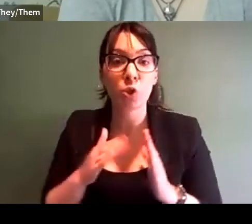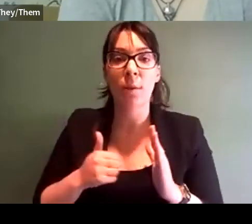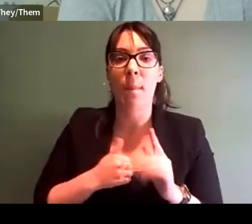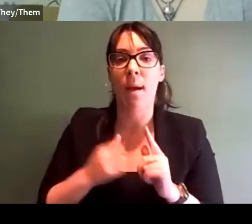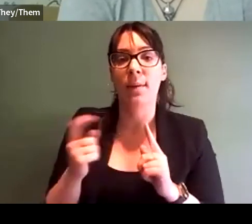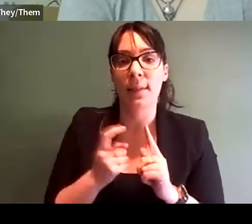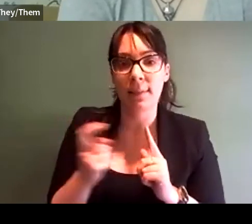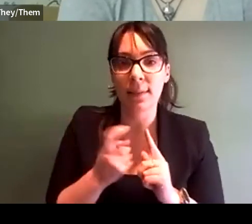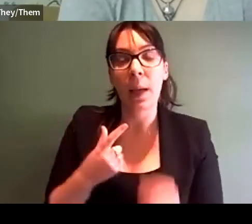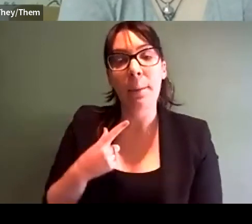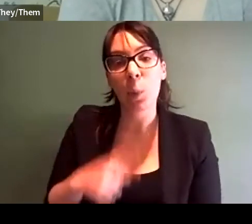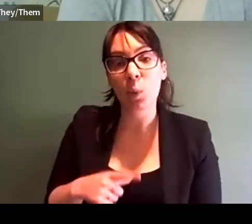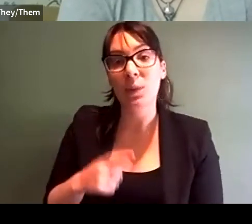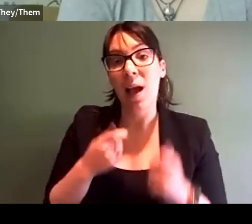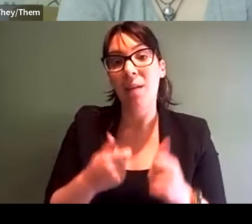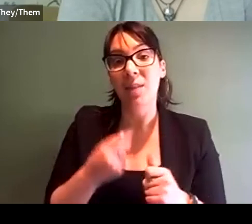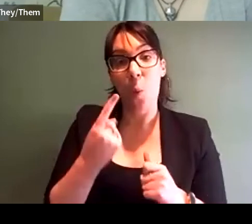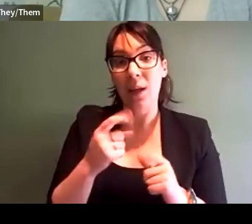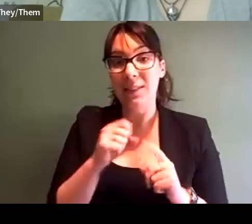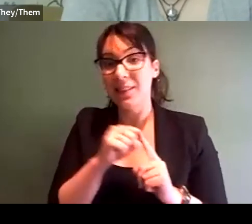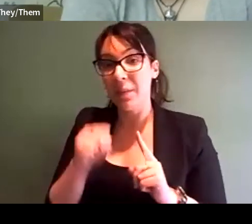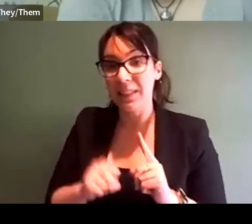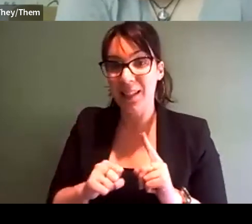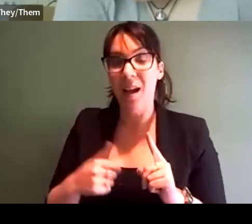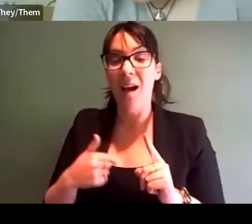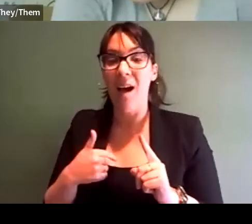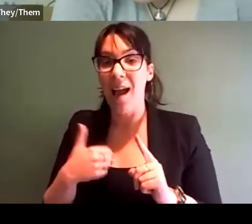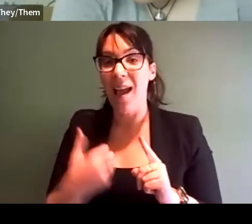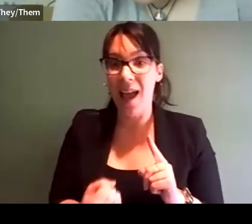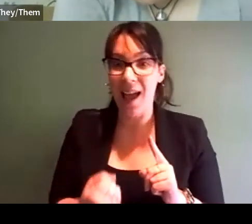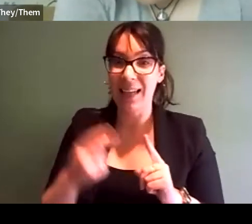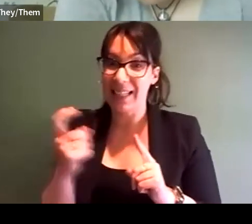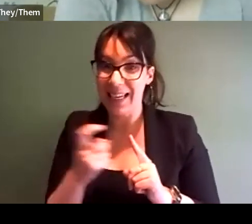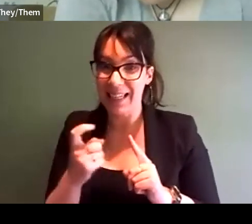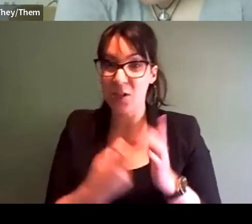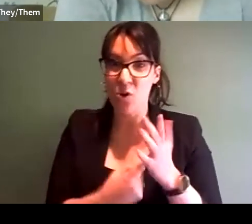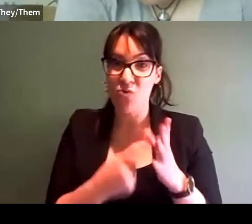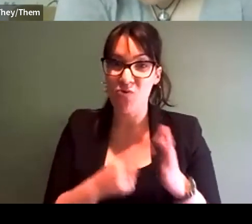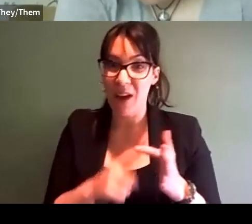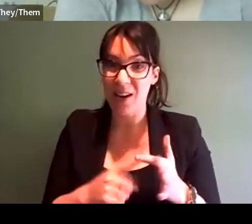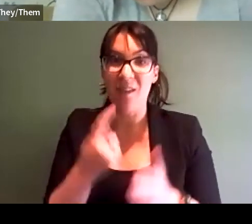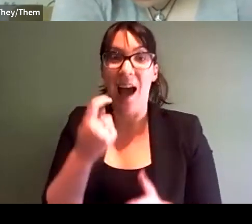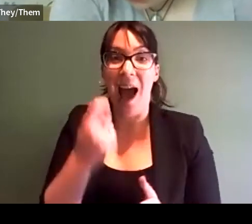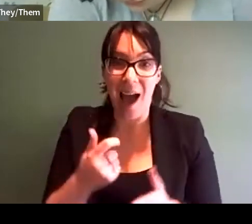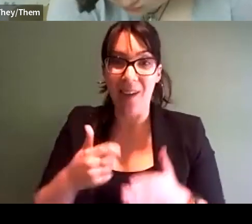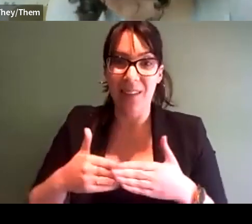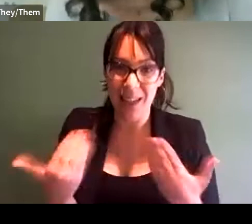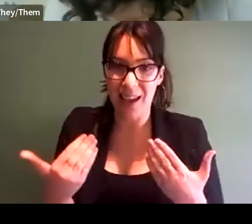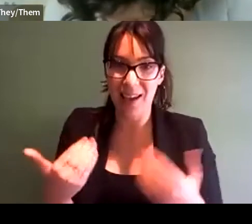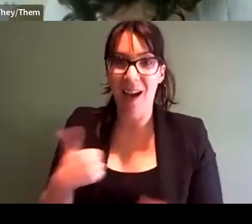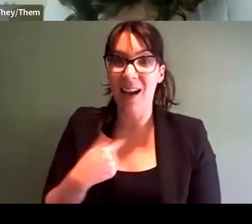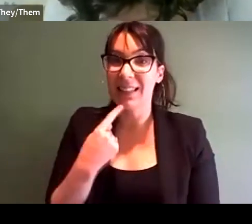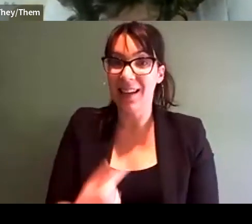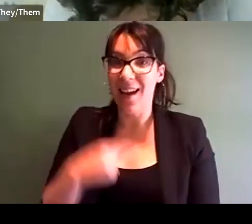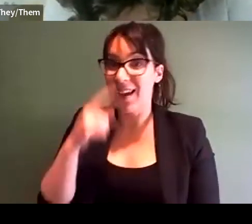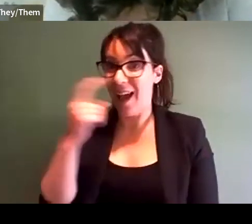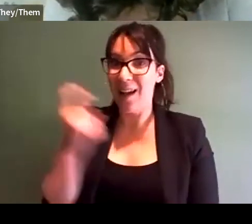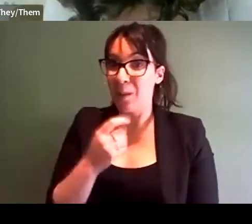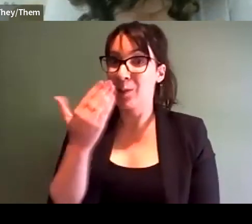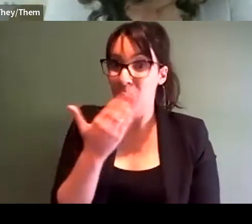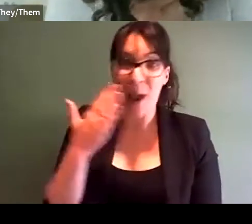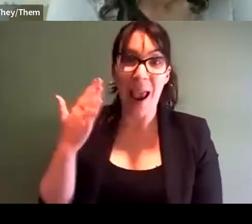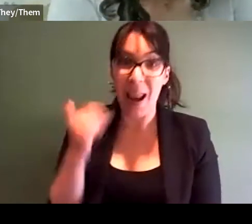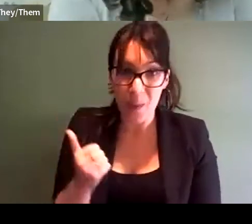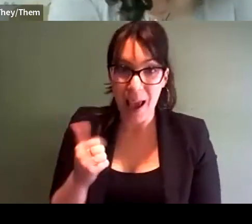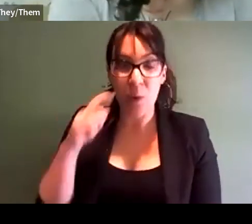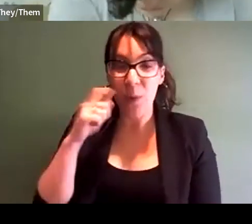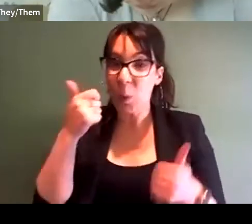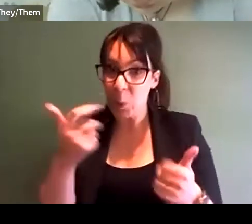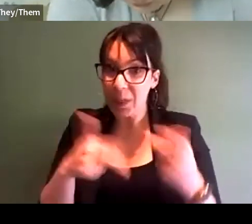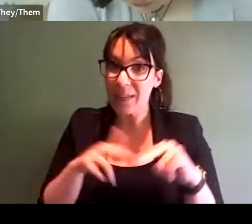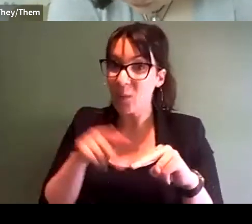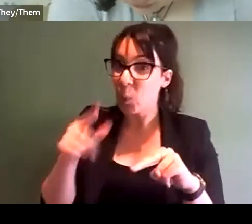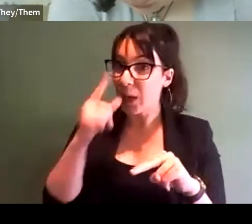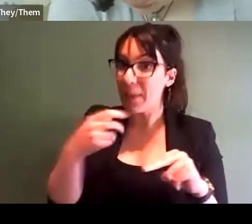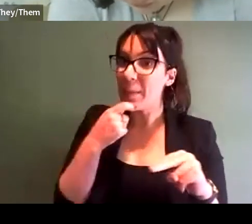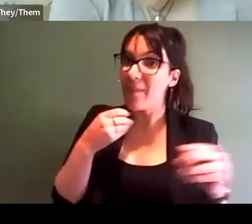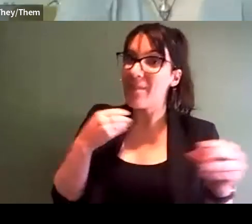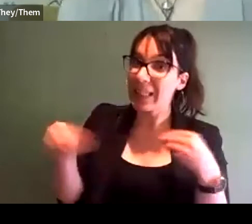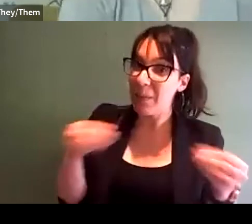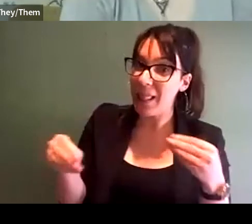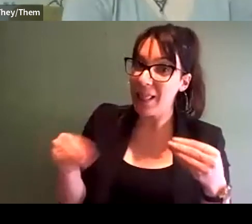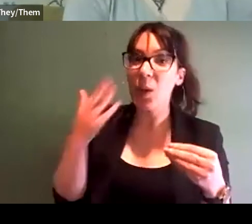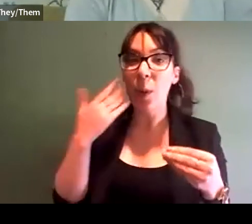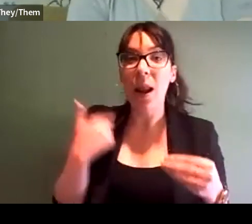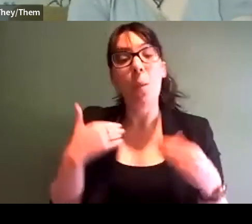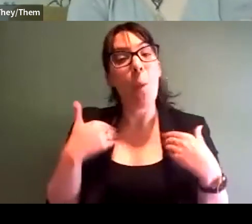Because of following a semester where I had an attendance rate of half a day. And so I was basically saying, you know, I can't come into school. Anyway, it would be really great if you could be a bit lenient so that when I am well enough to come into